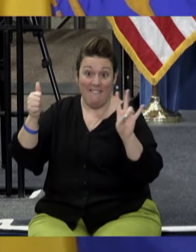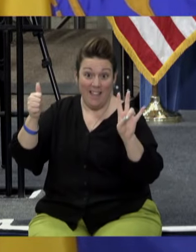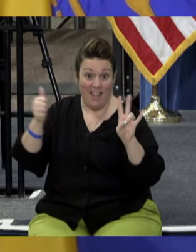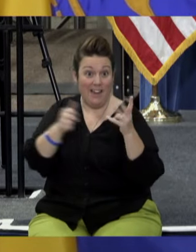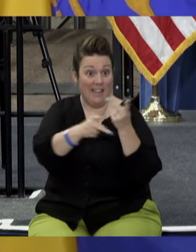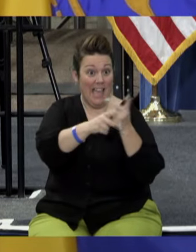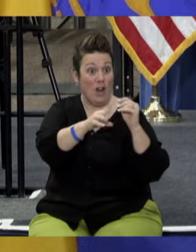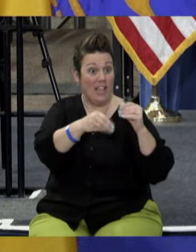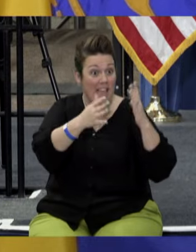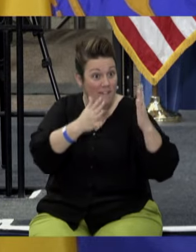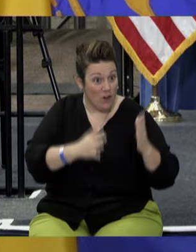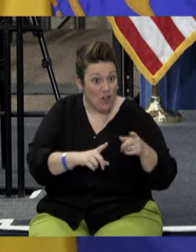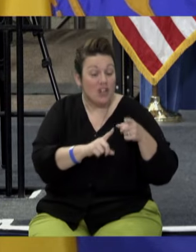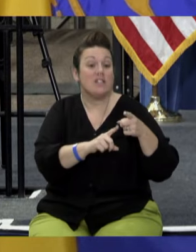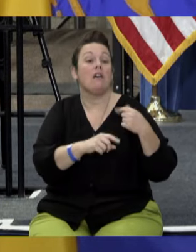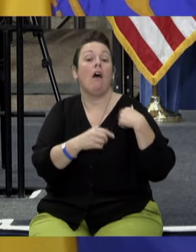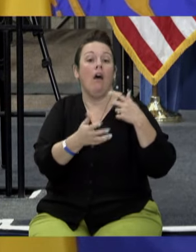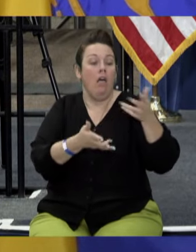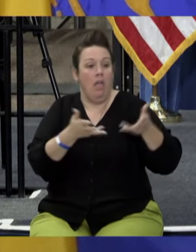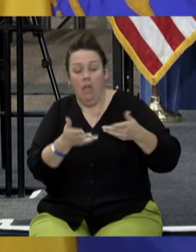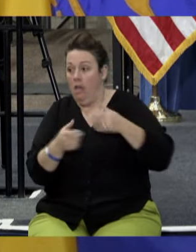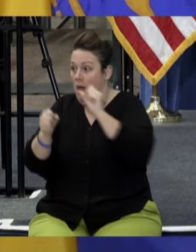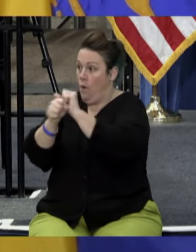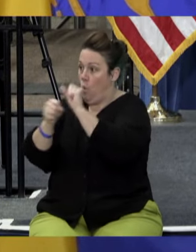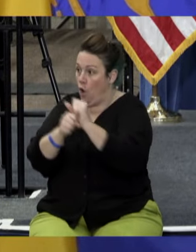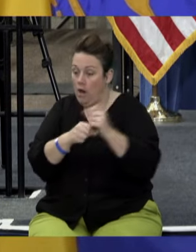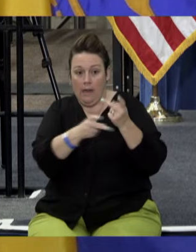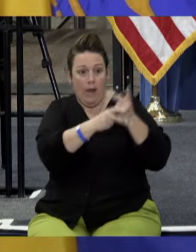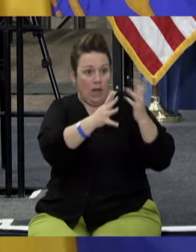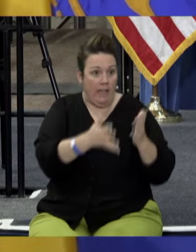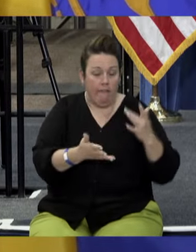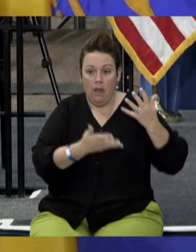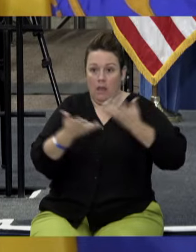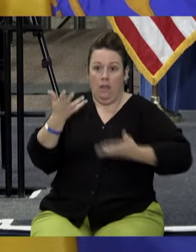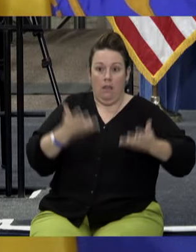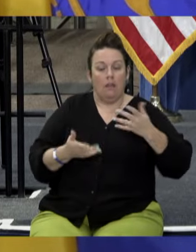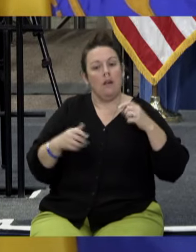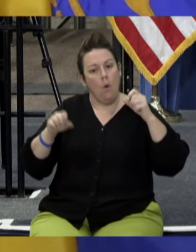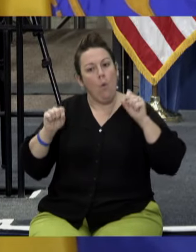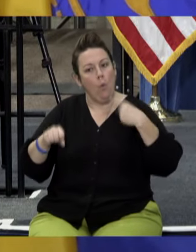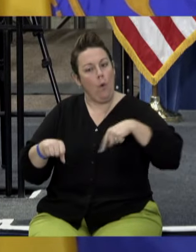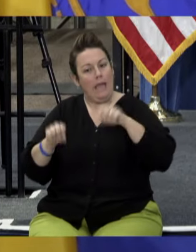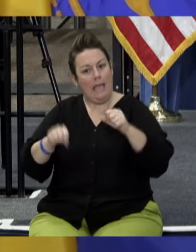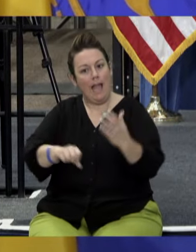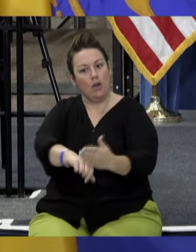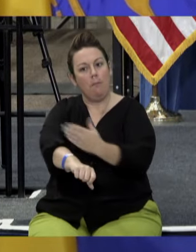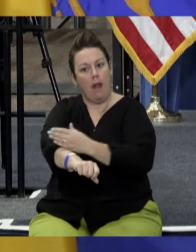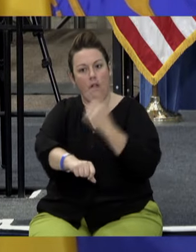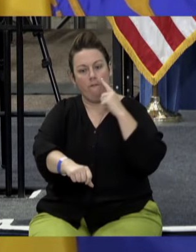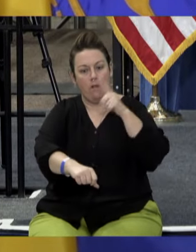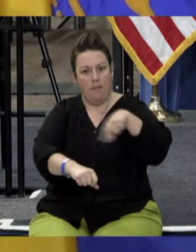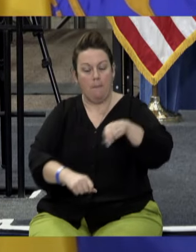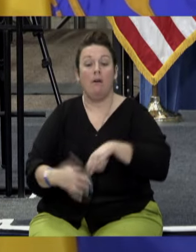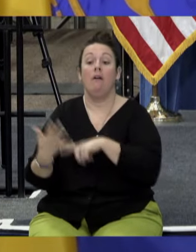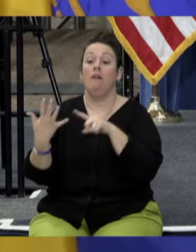they're juggling work and their caregiving. We can do better. And five, better data, outcomes,